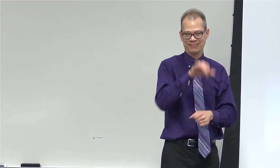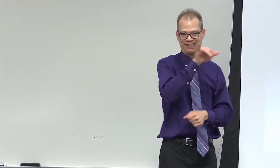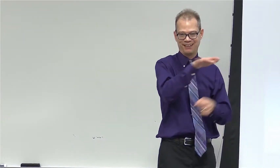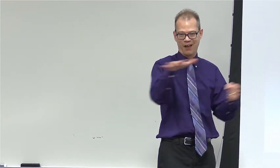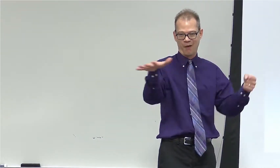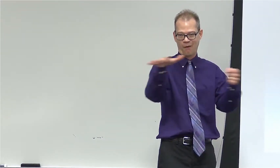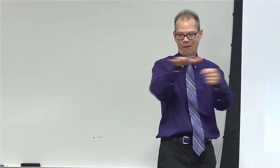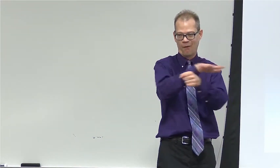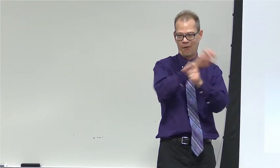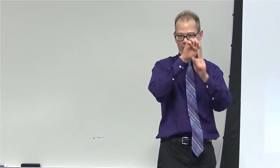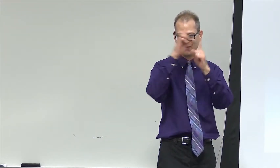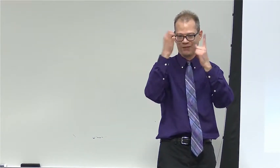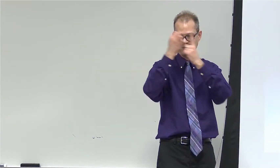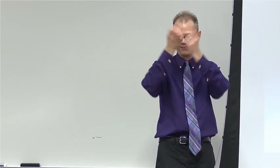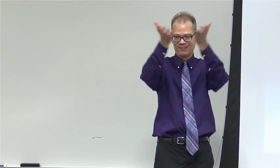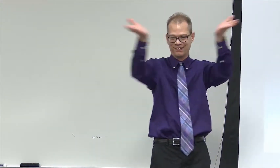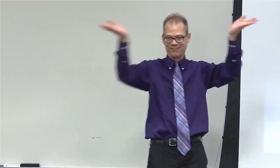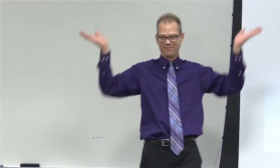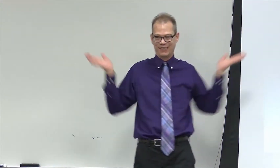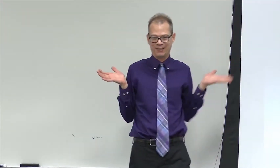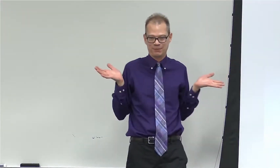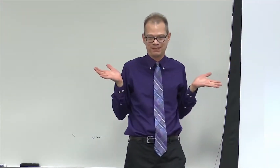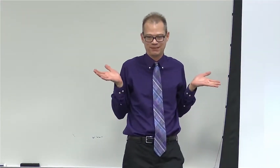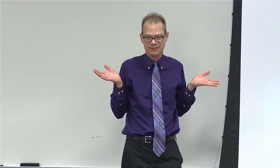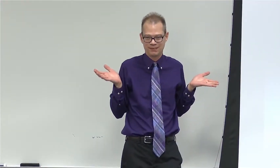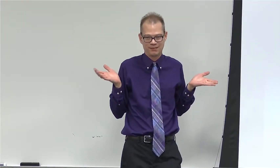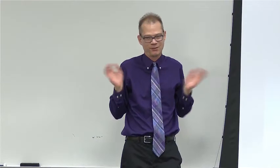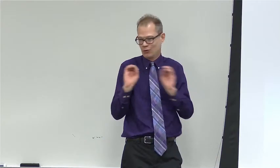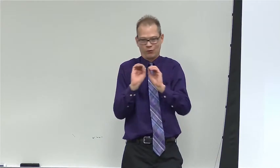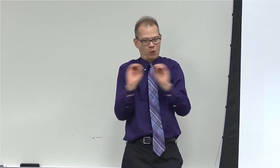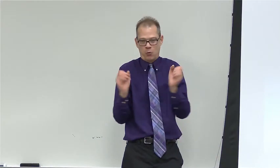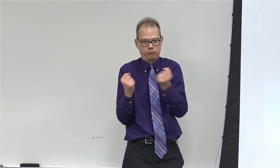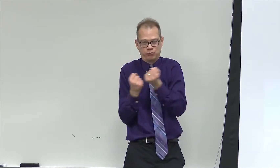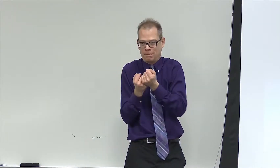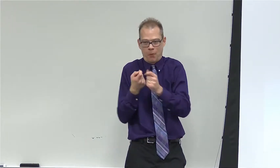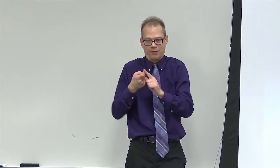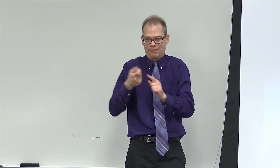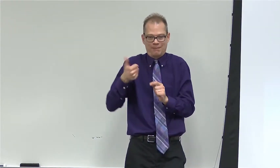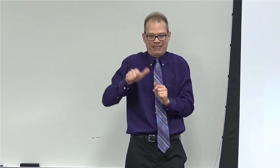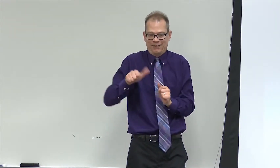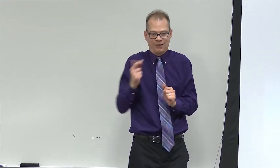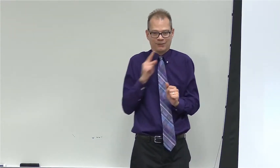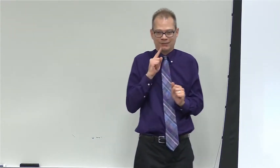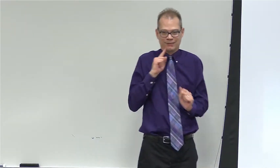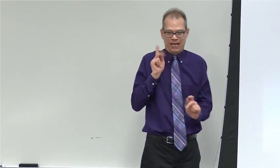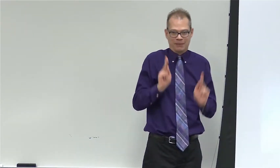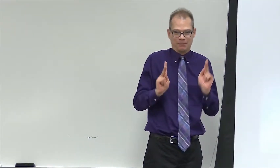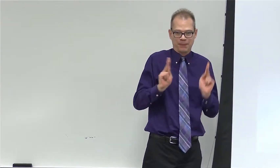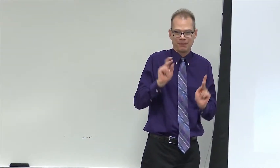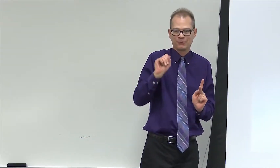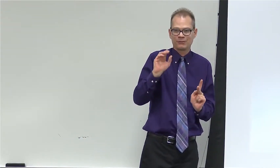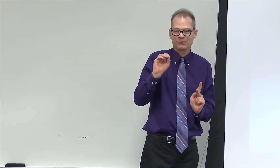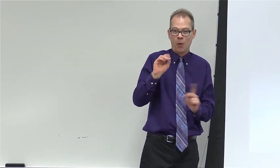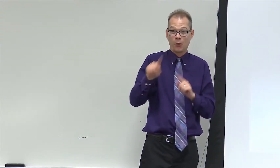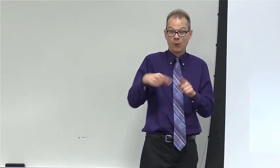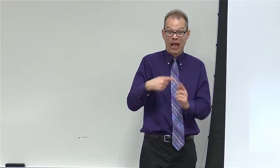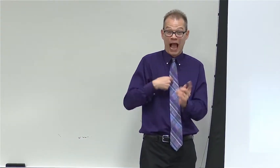I was the only deaf person in that environment. I had no support from any other deaf people.